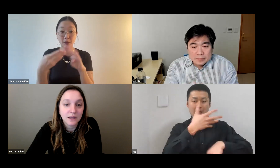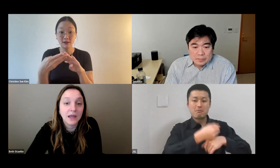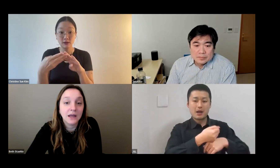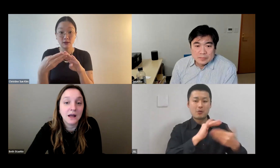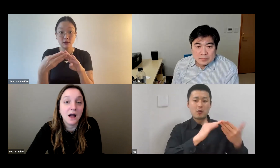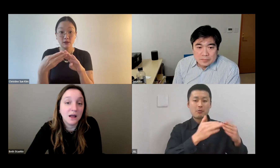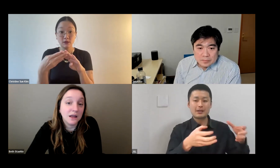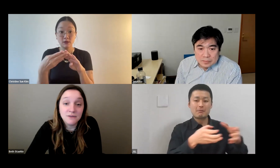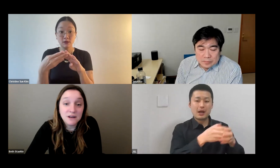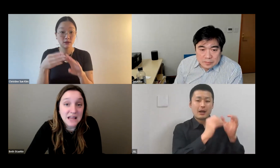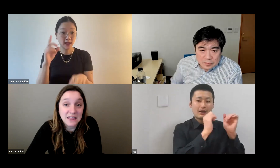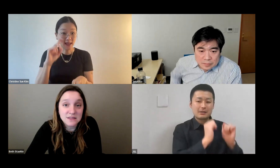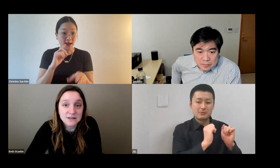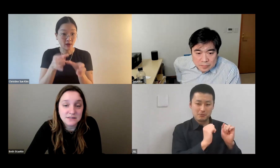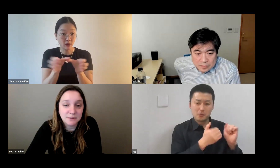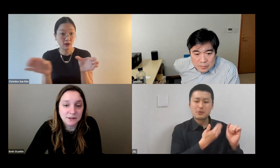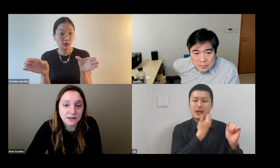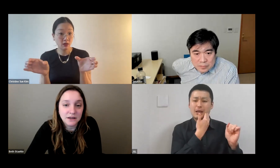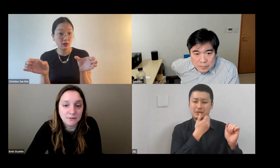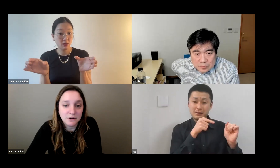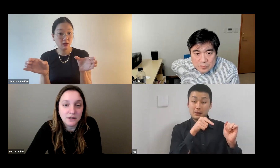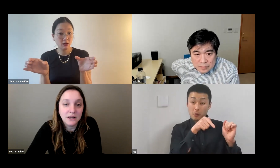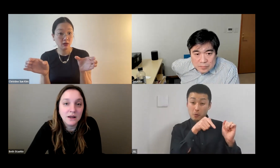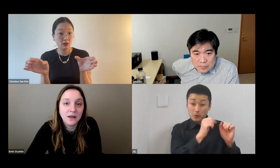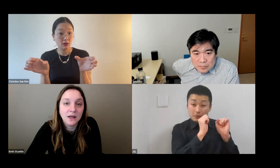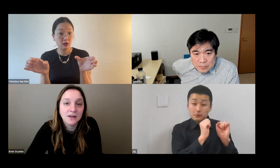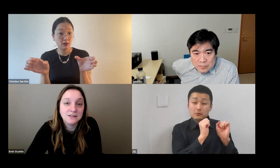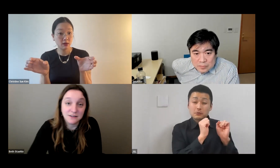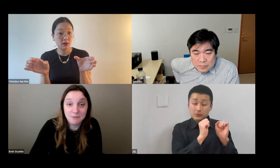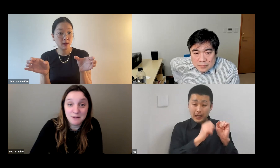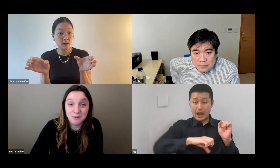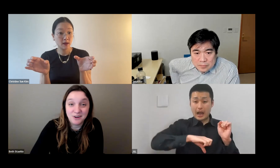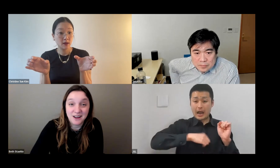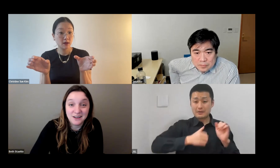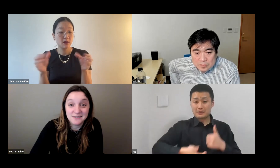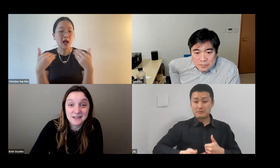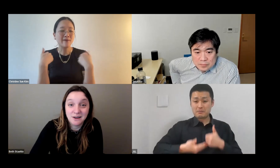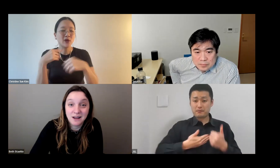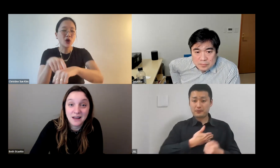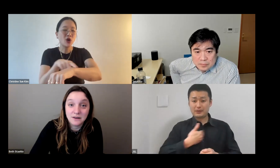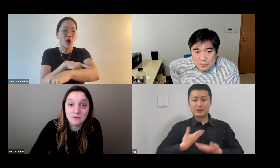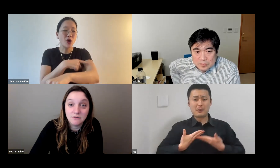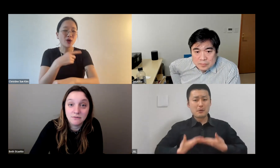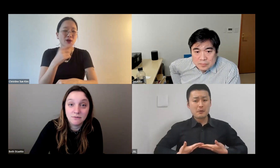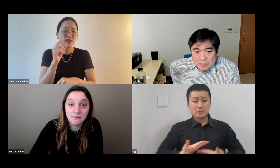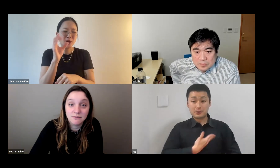and even in the disability community, deaf people are kind of segregated